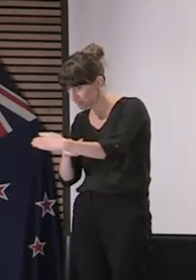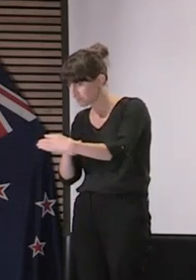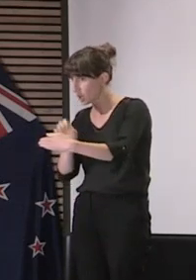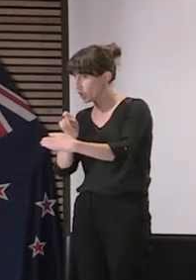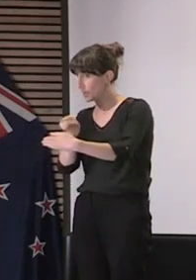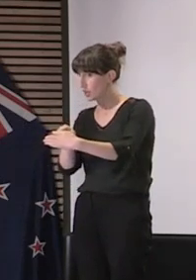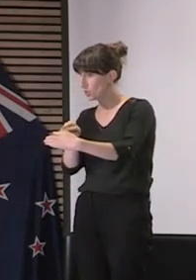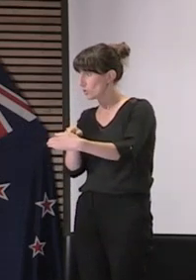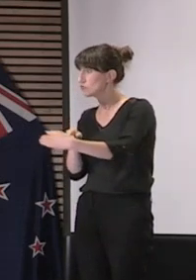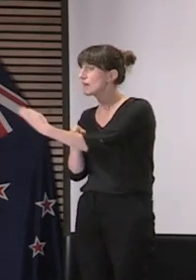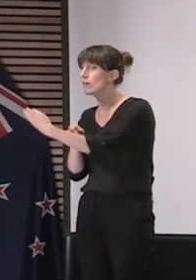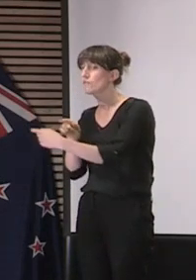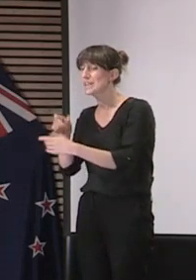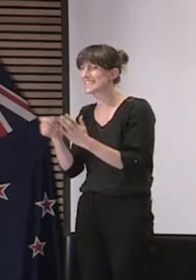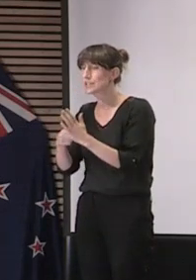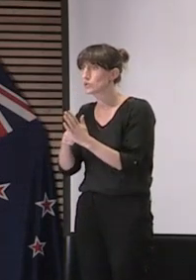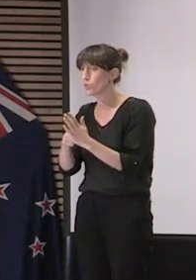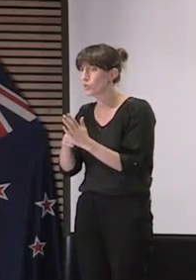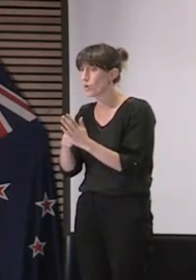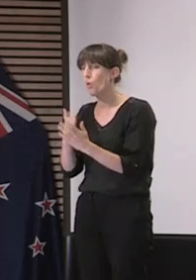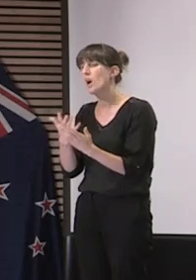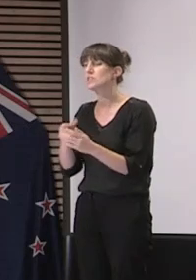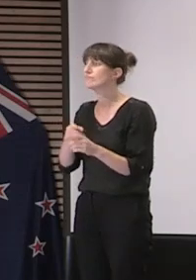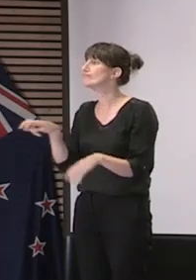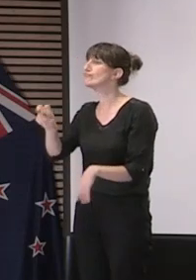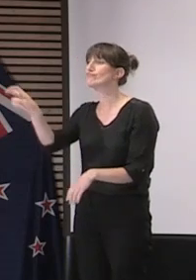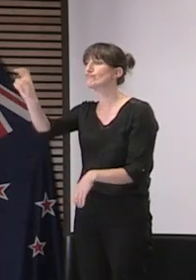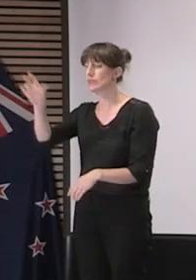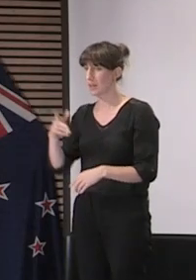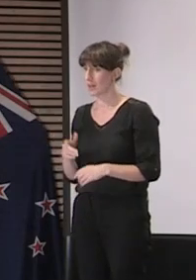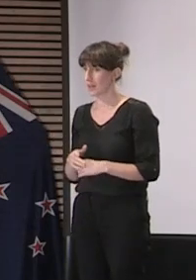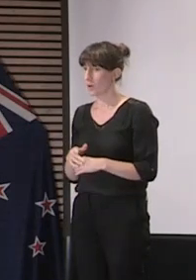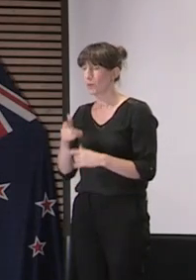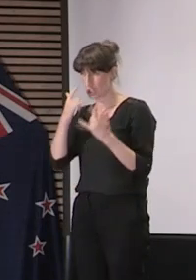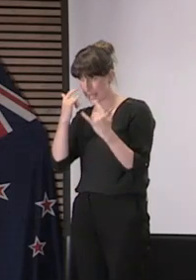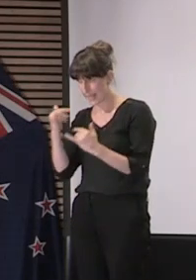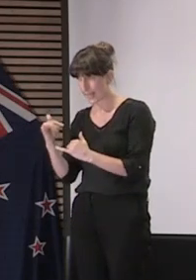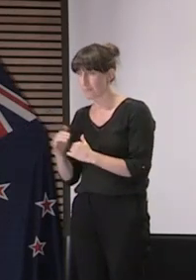that we are seeing is appropriate, permitted travel.